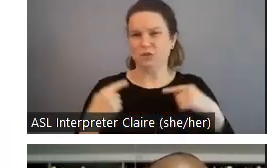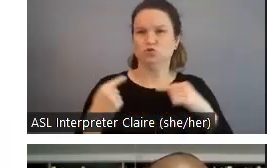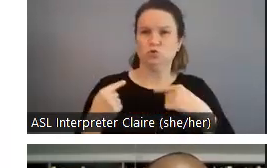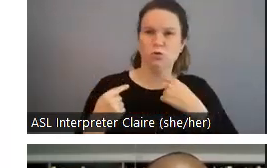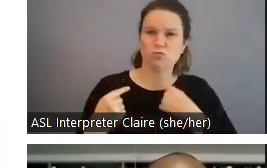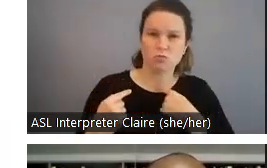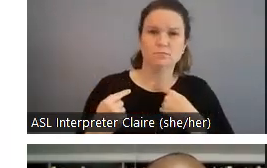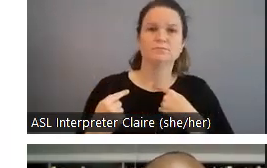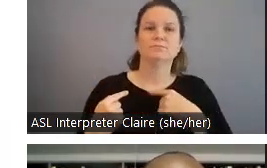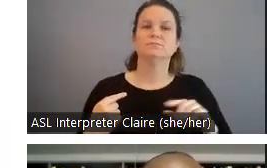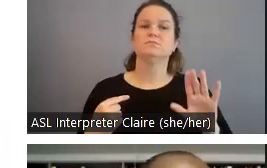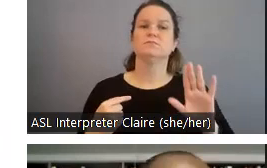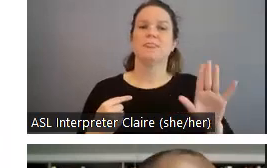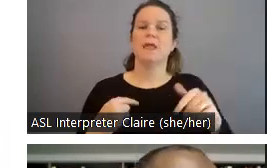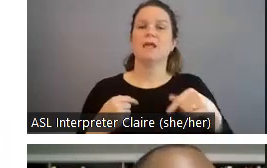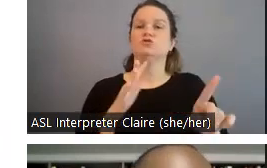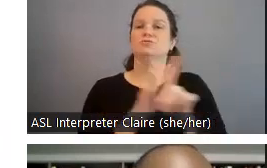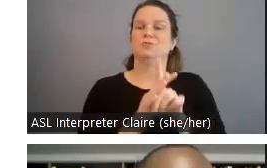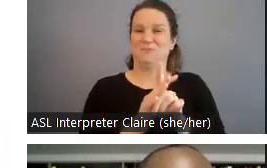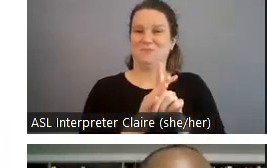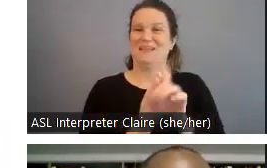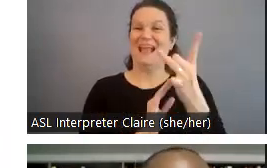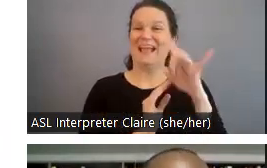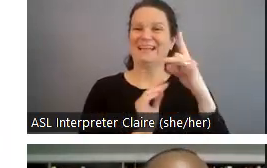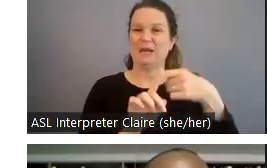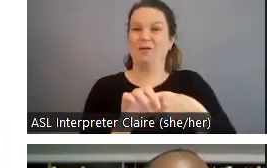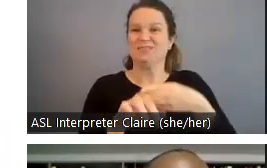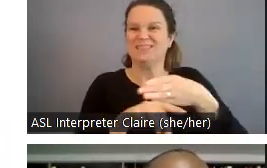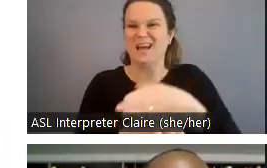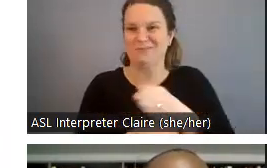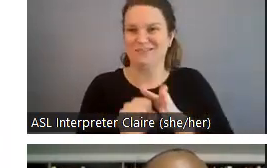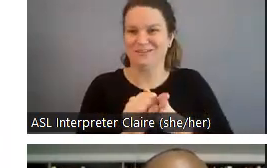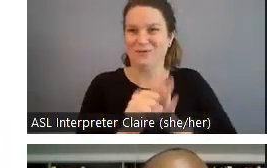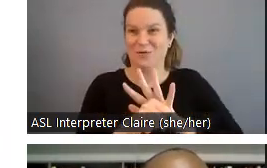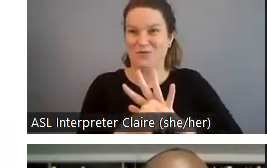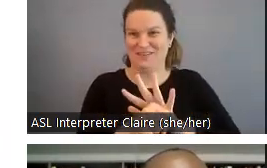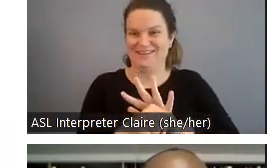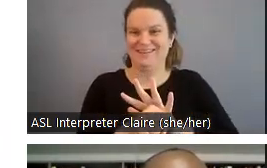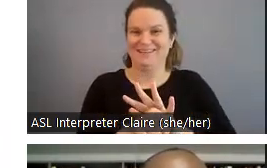and they're presenting 18 months after their acute COVID illness.